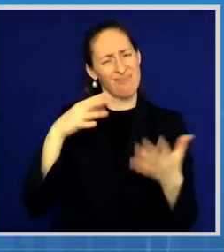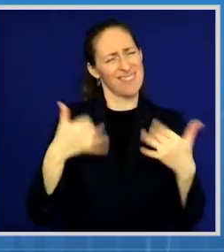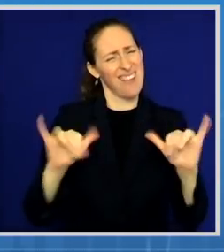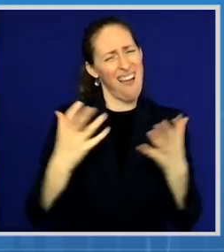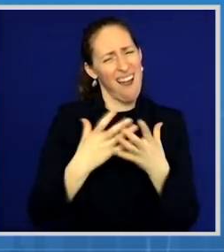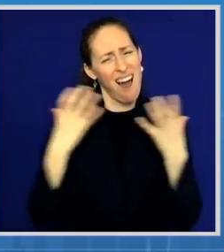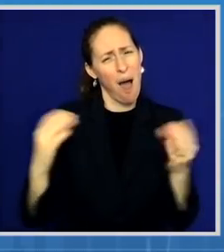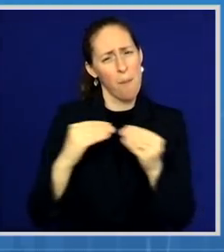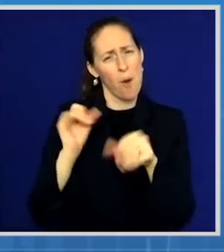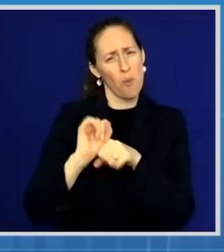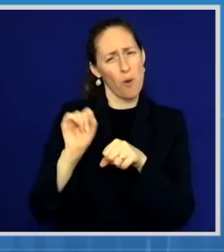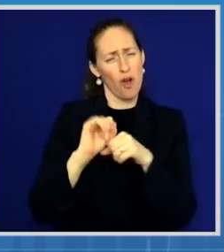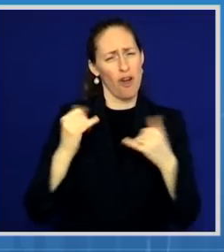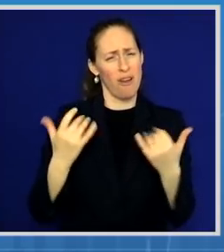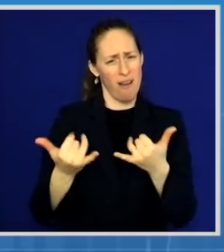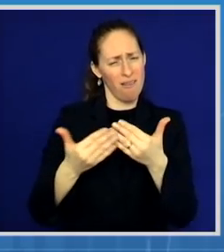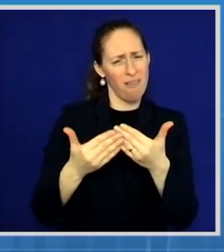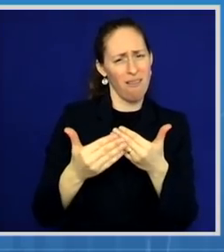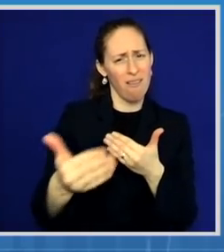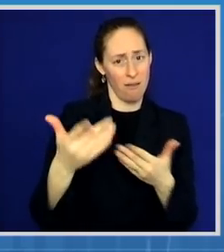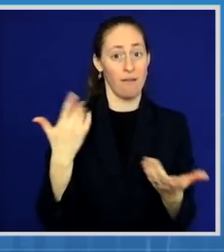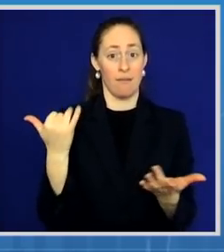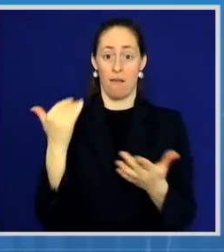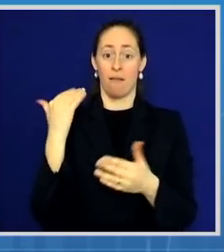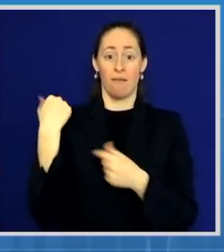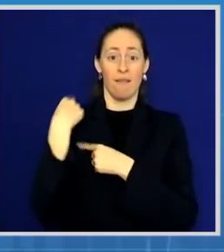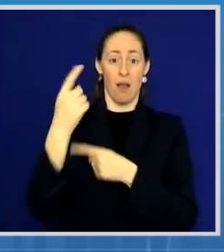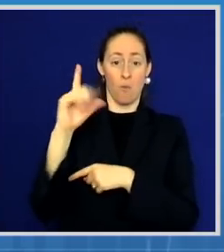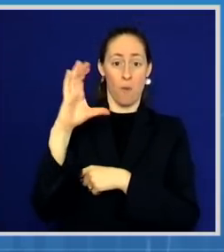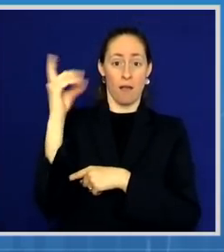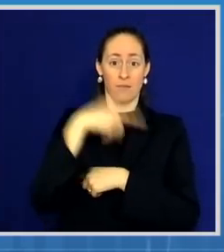we have ramped up our capacity to understand the virus circulating in our midst,